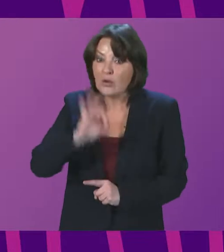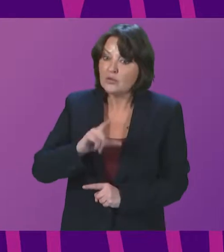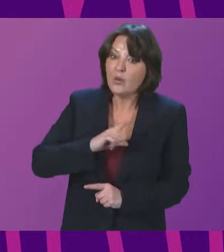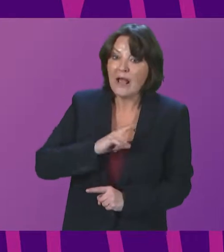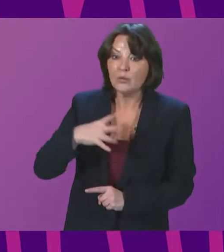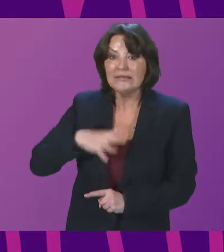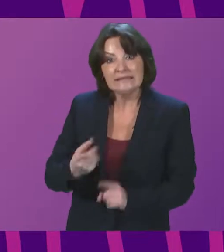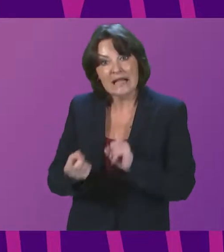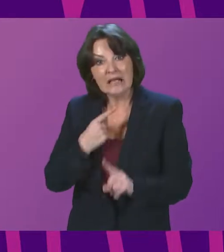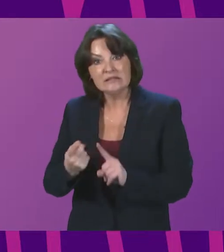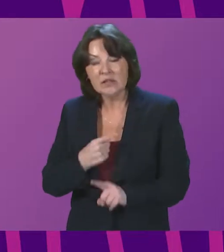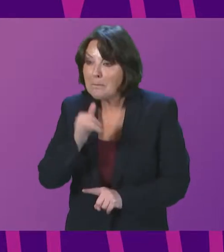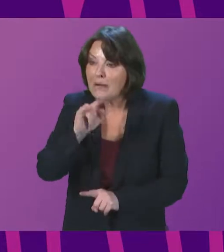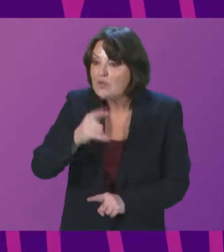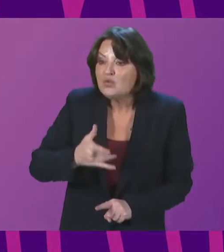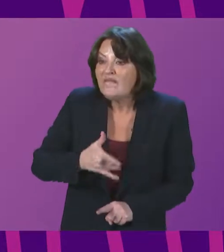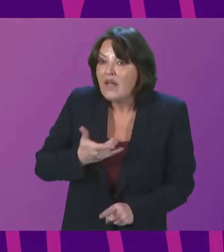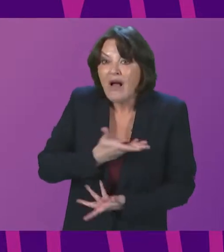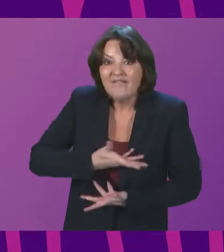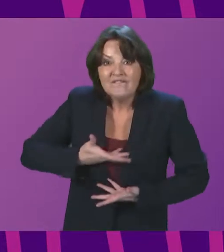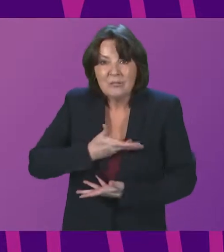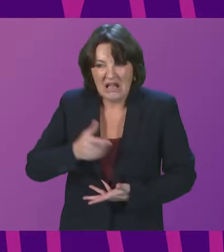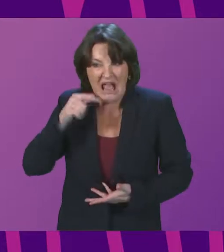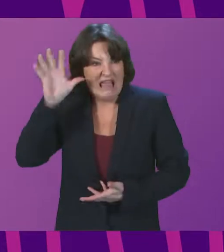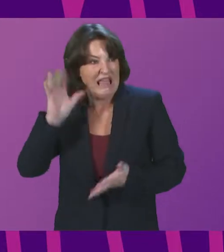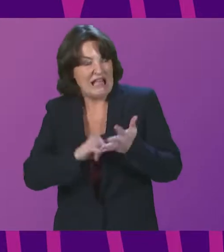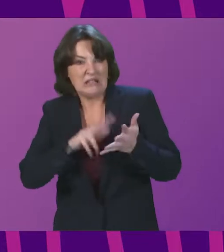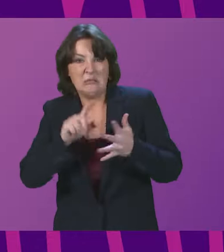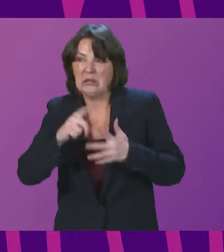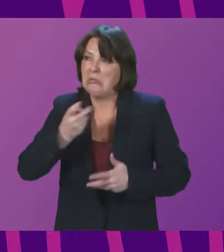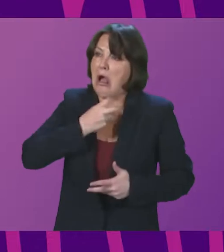It may be uncomfortable, and the groans from SNP members may be because they do not want